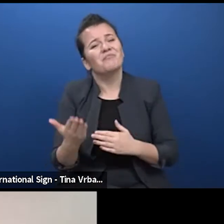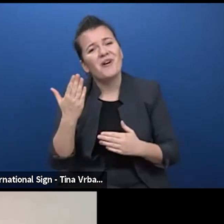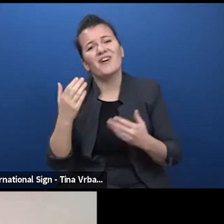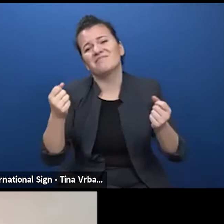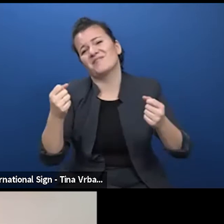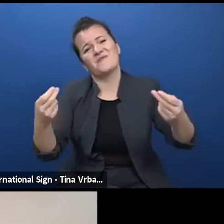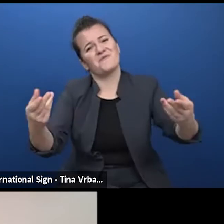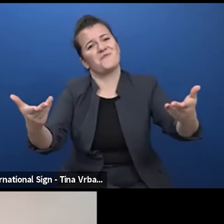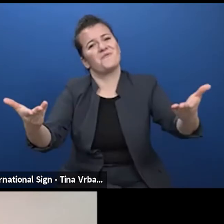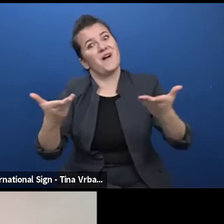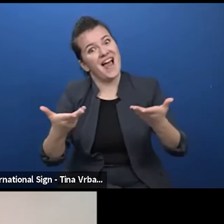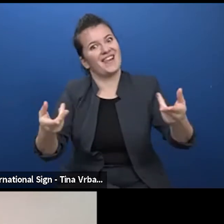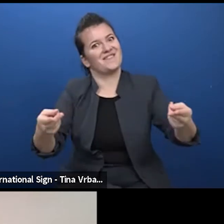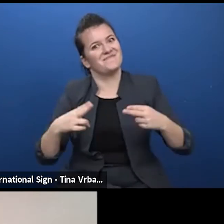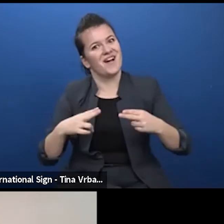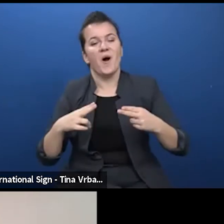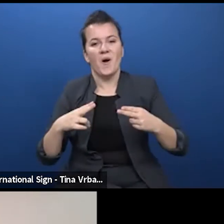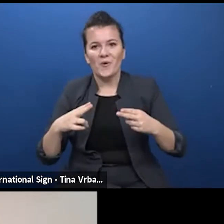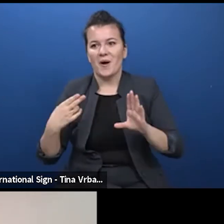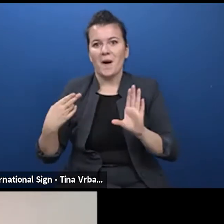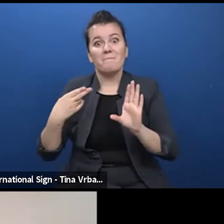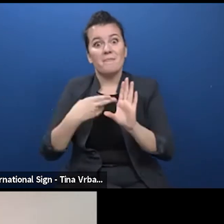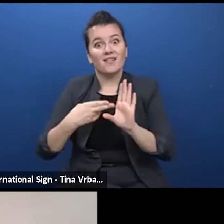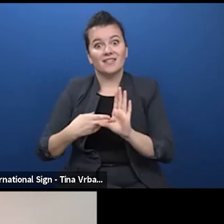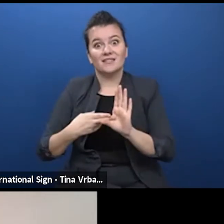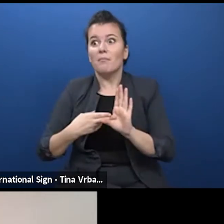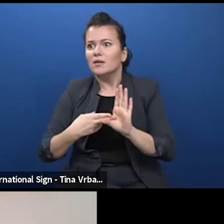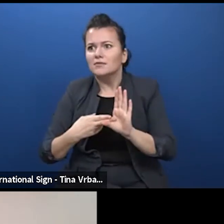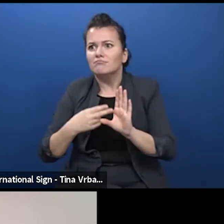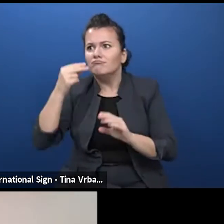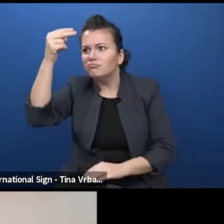to our guest list participants and live stream audience as well